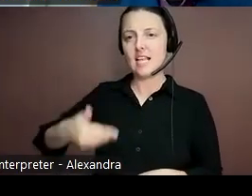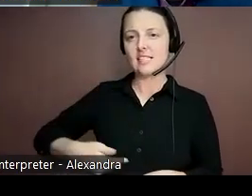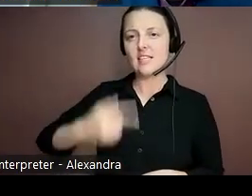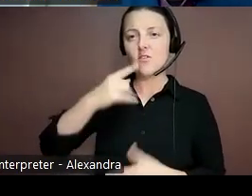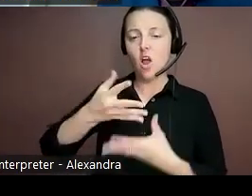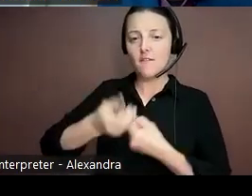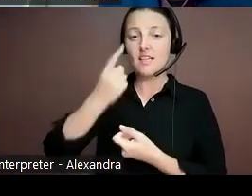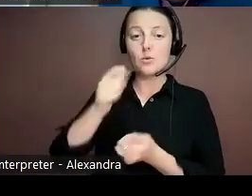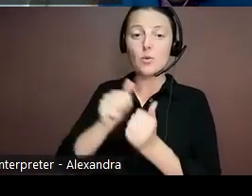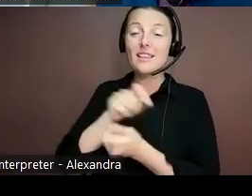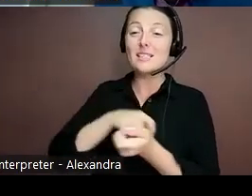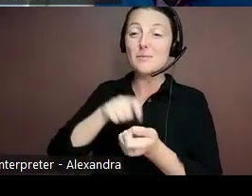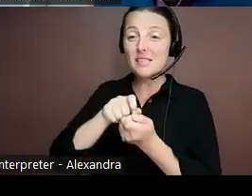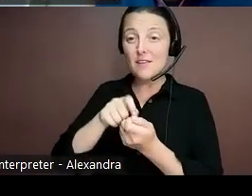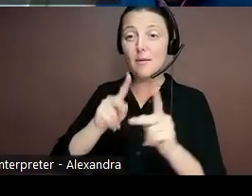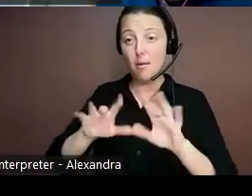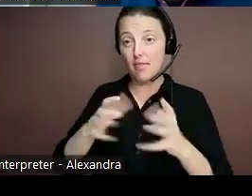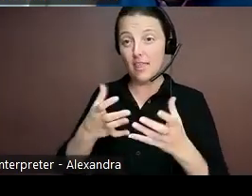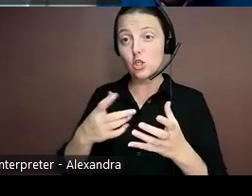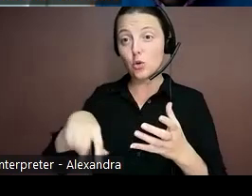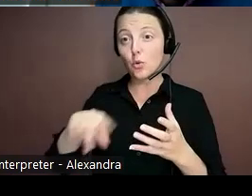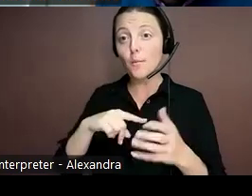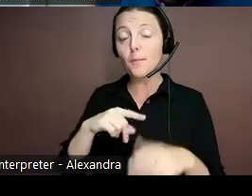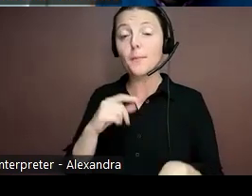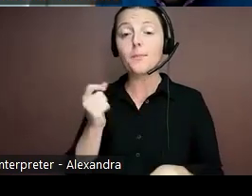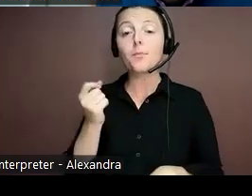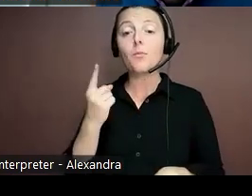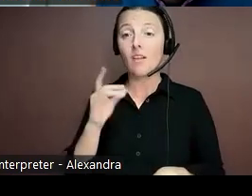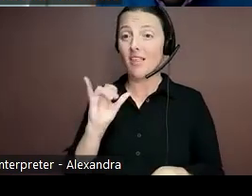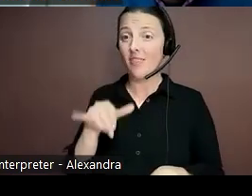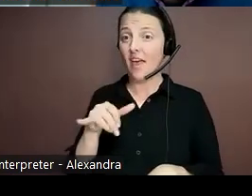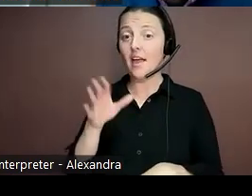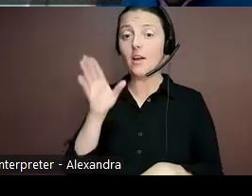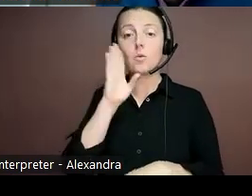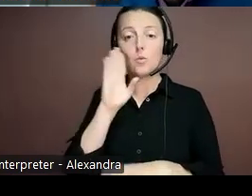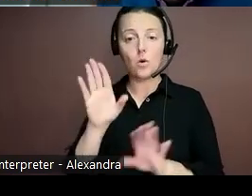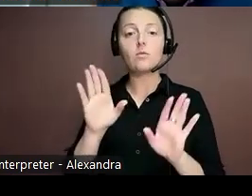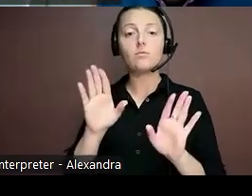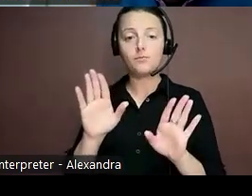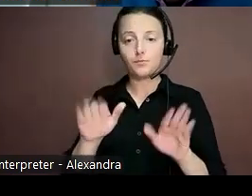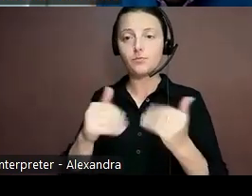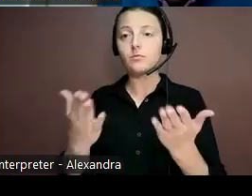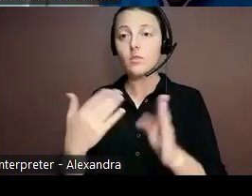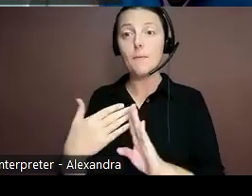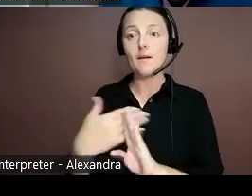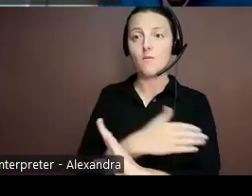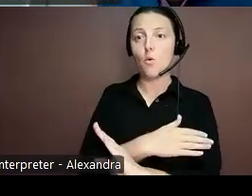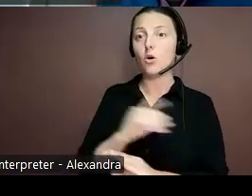before we rolled out our training um in advance, all of the trainings that we provided. Uh and what